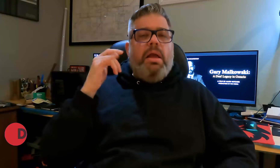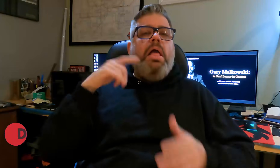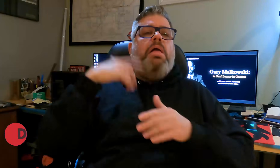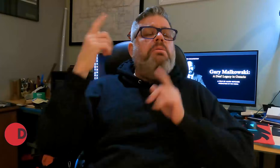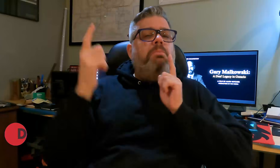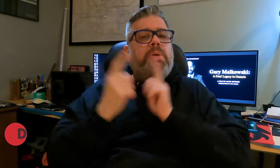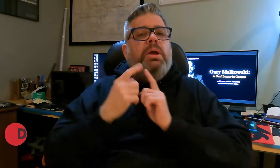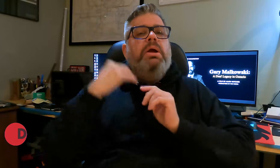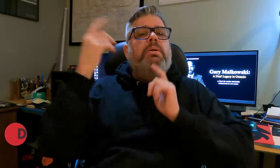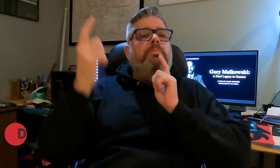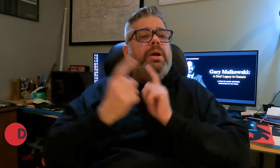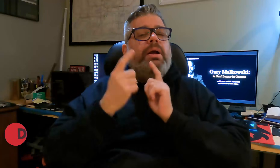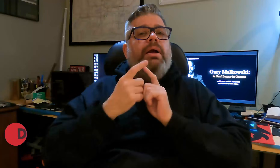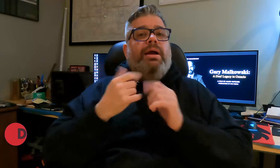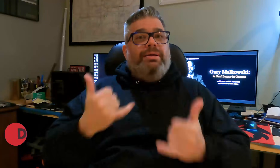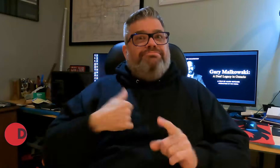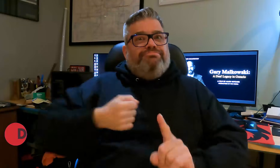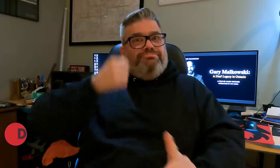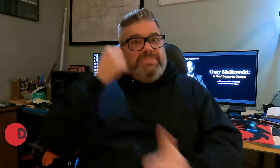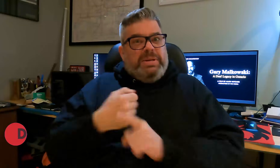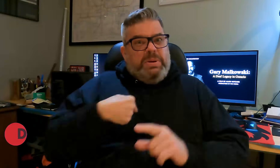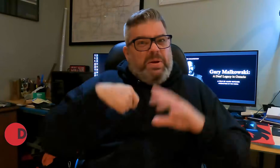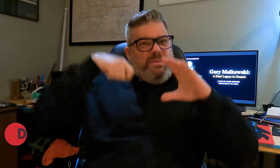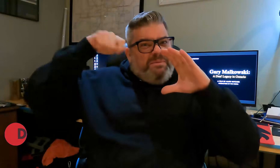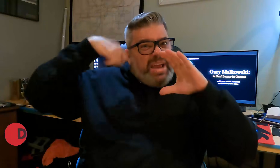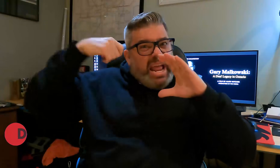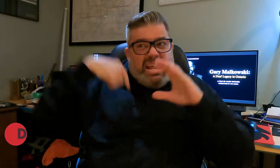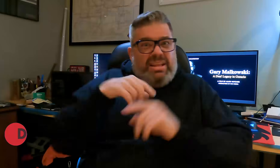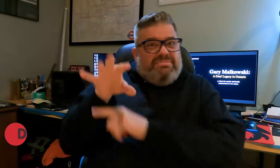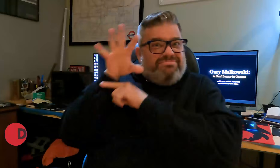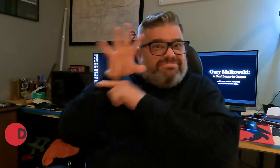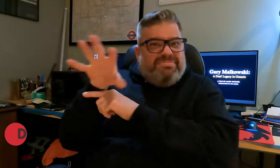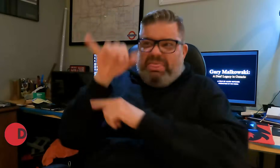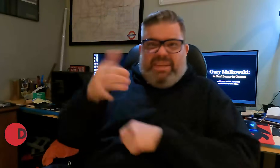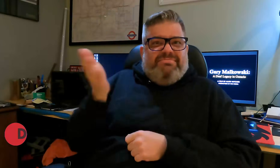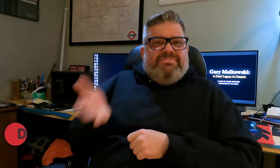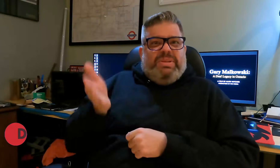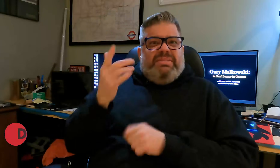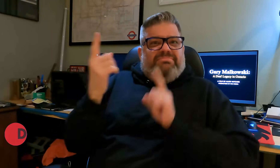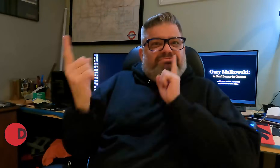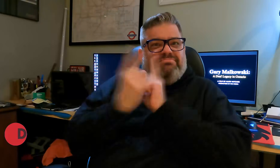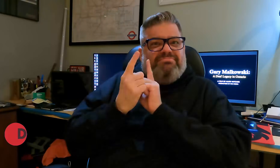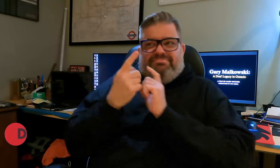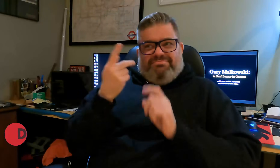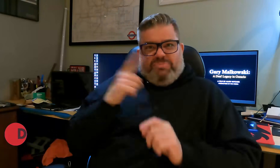Later, I met him several times. That experience influenced me to film his story.